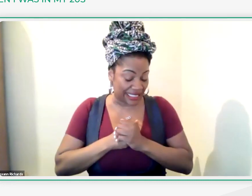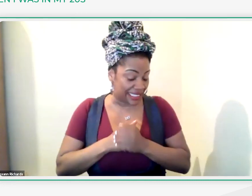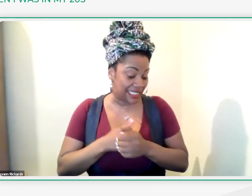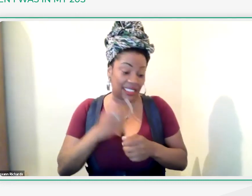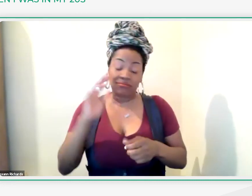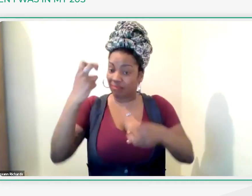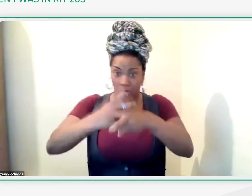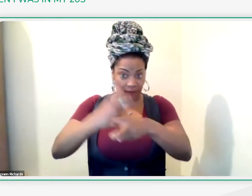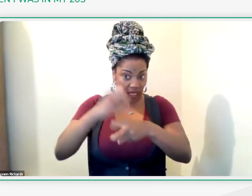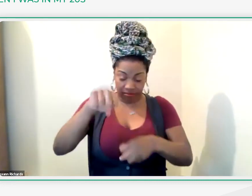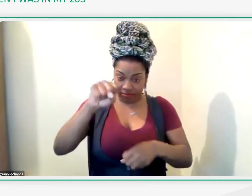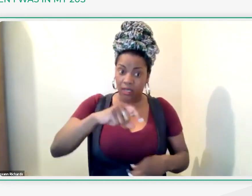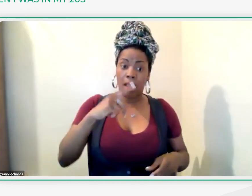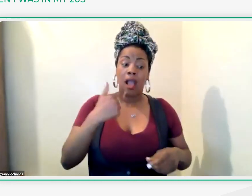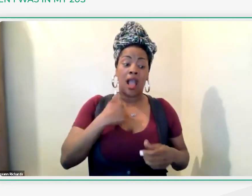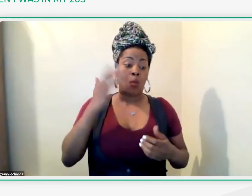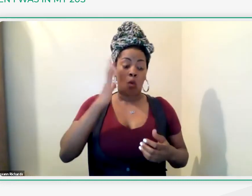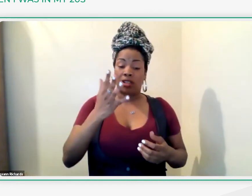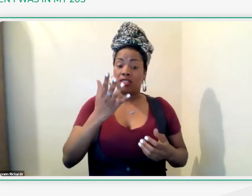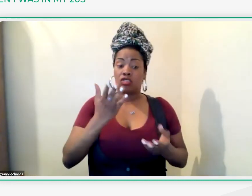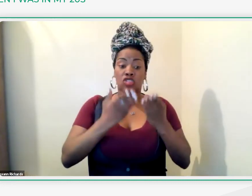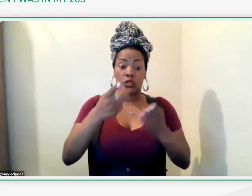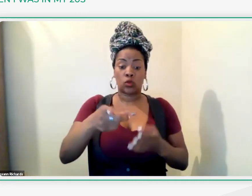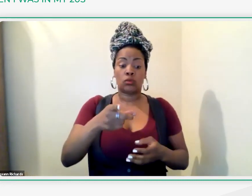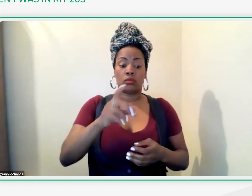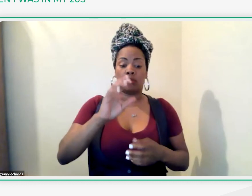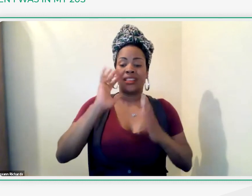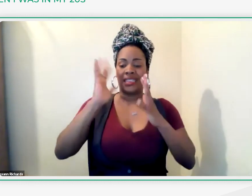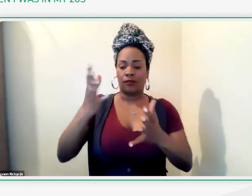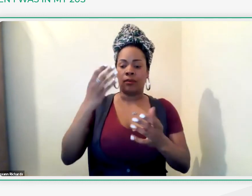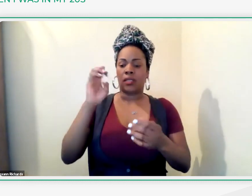We are human is what I'll say. It's difficult.